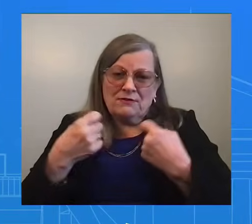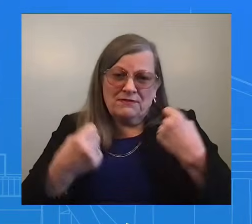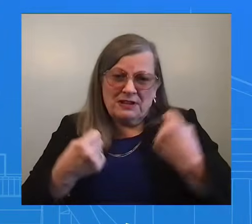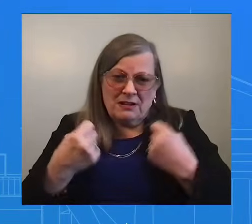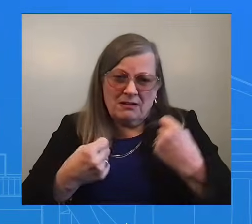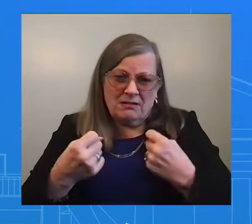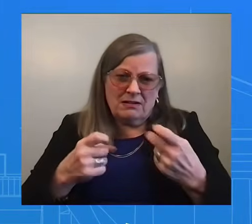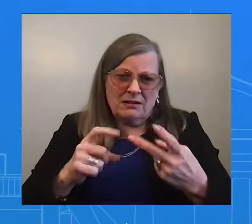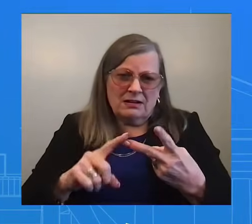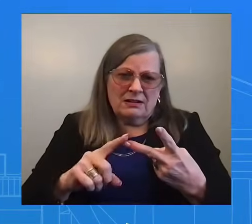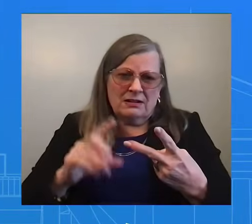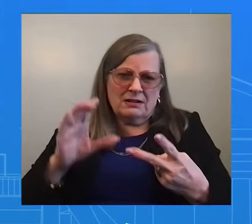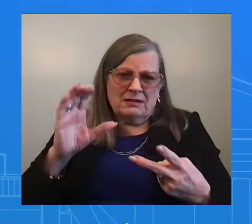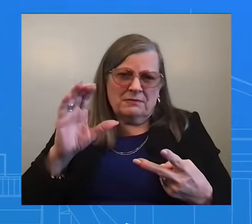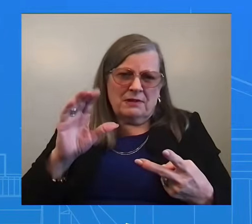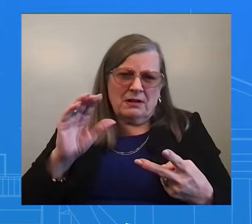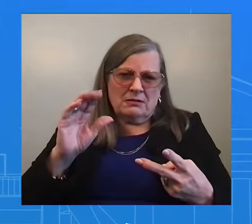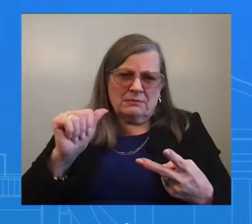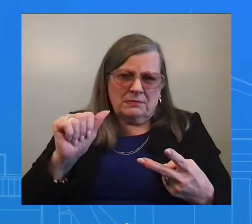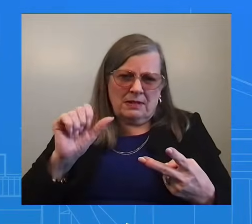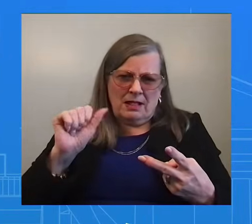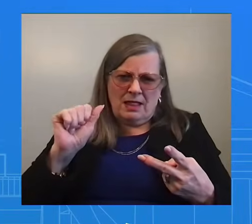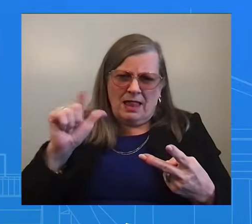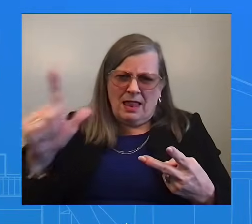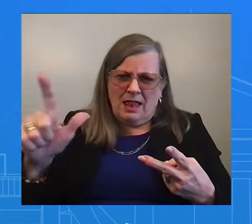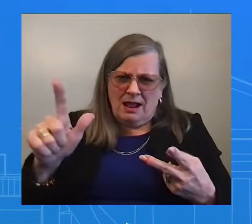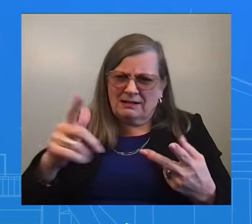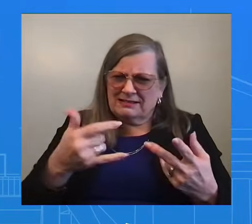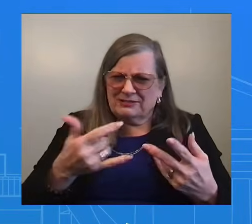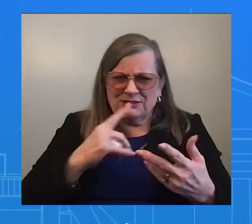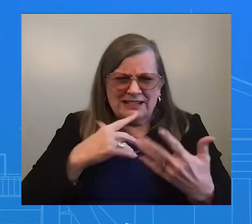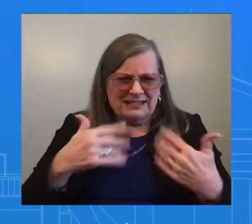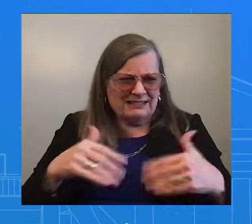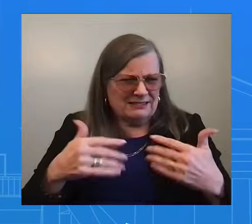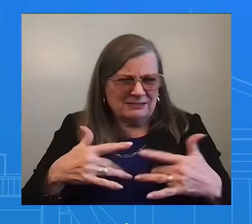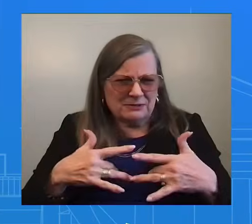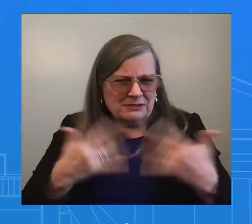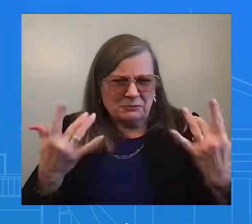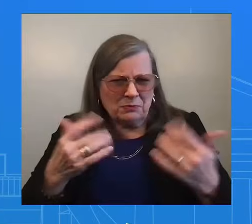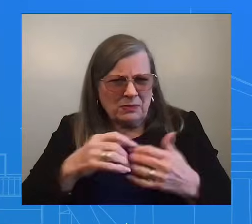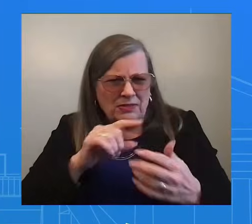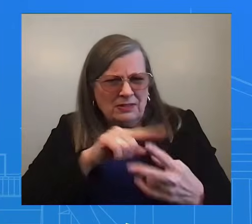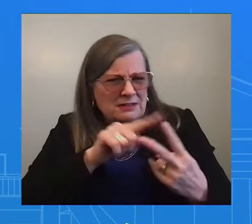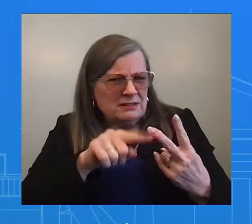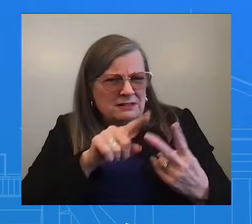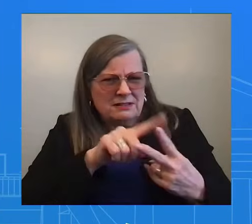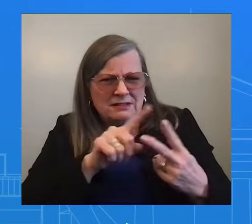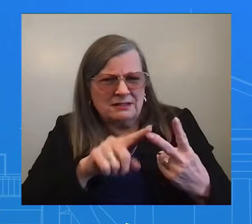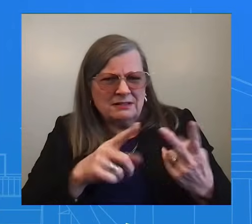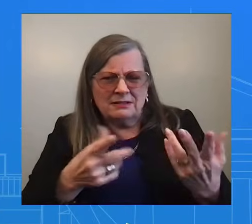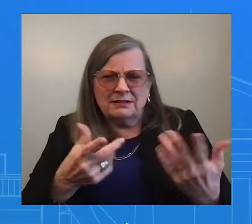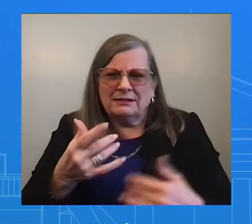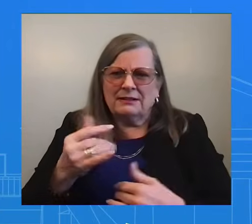to the ongoing review of the China tariffs and when the President will make a final decision on them? Ms. Jean-Pierre: So, a couple of things. The administration -- this administration continues